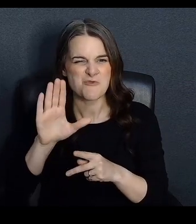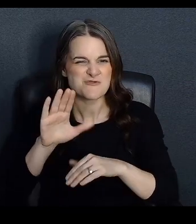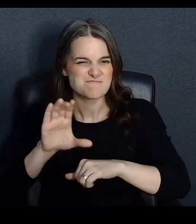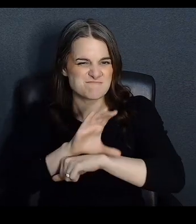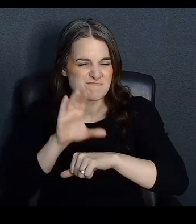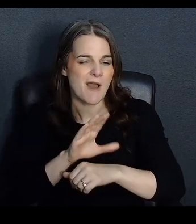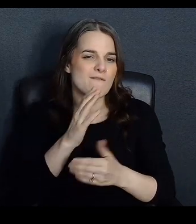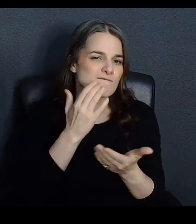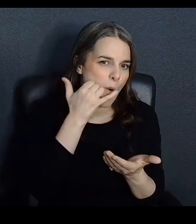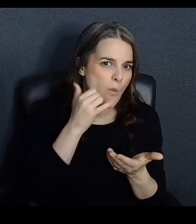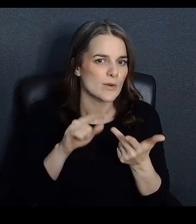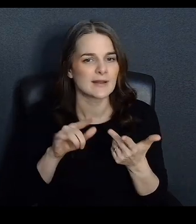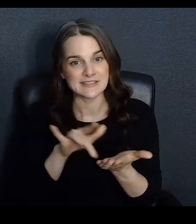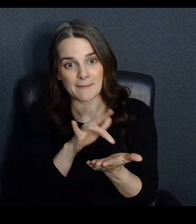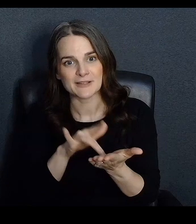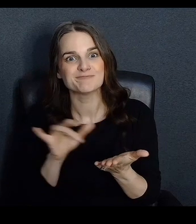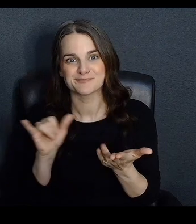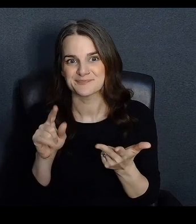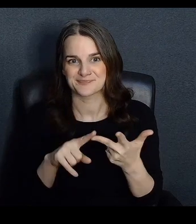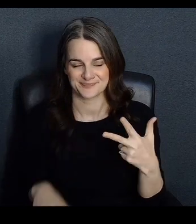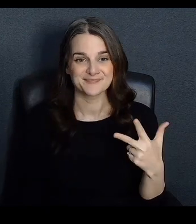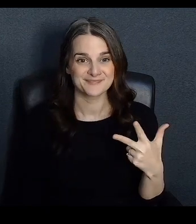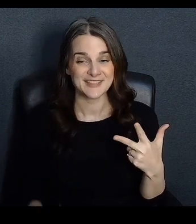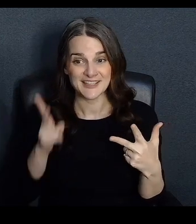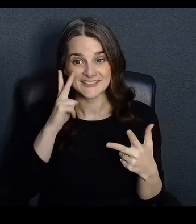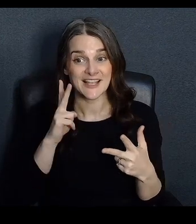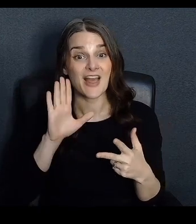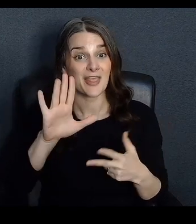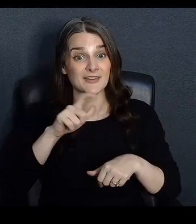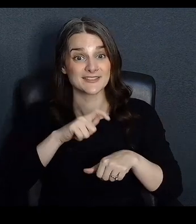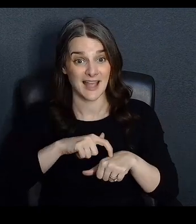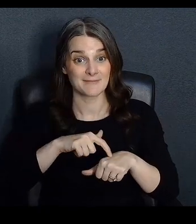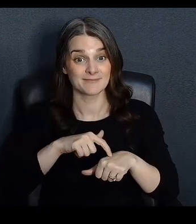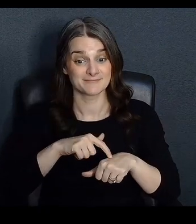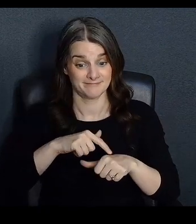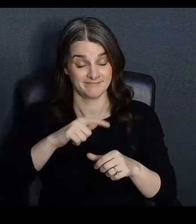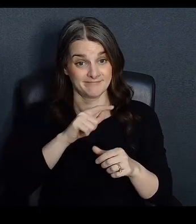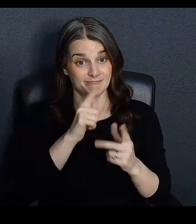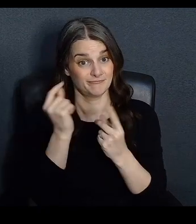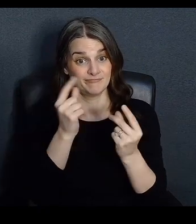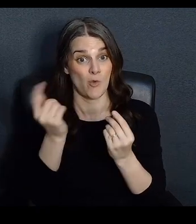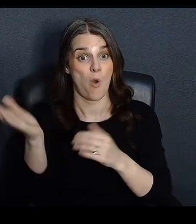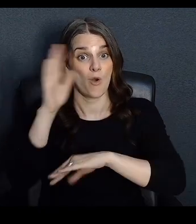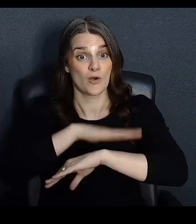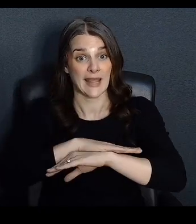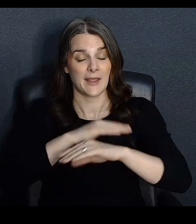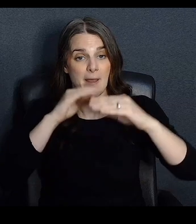But in this screenshot, we see a vertical timeline of the person's day with different colorful symbols